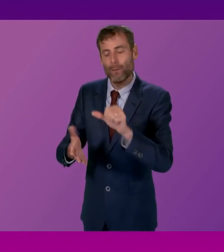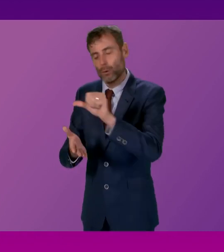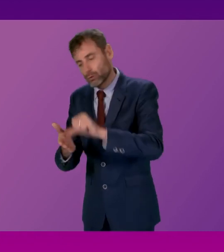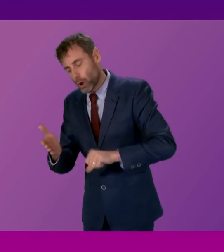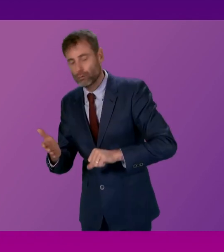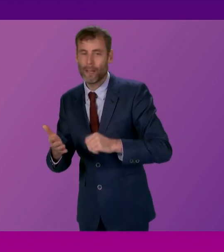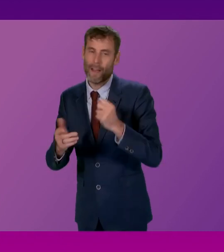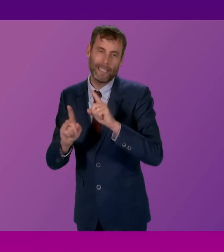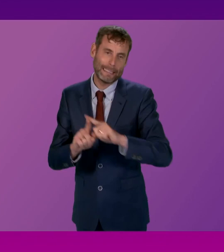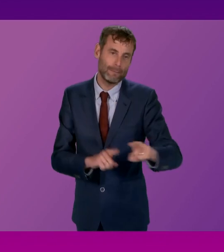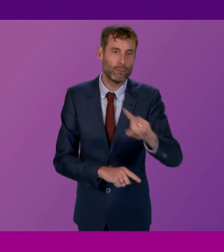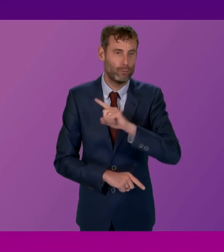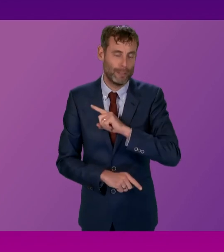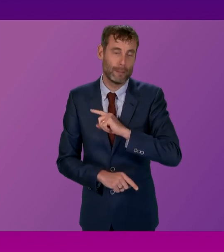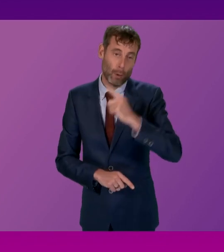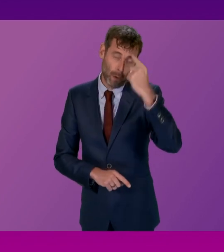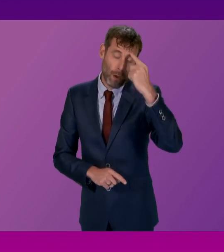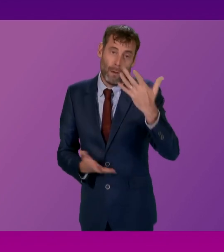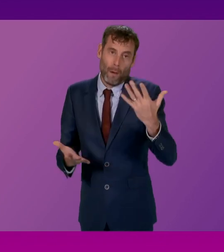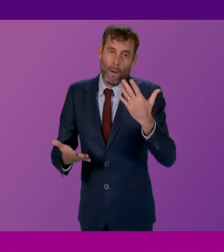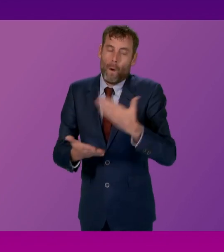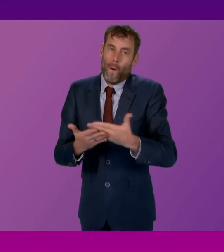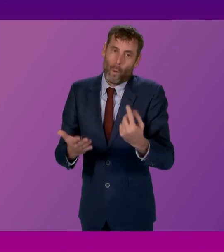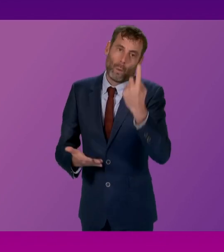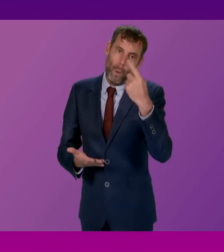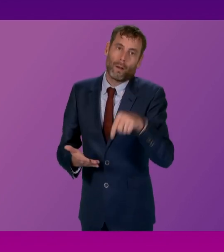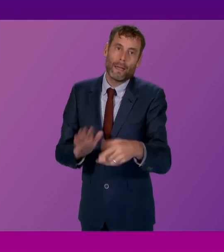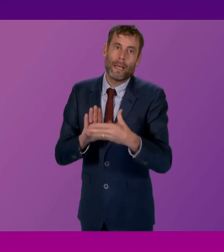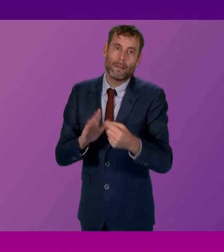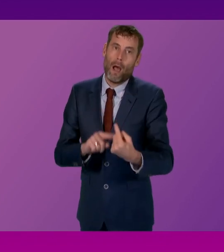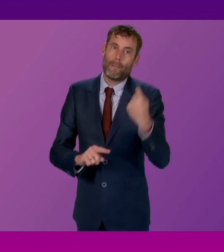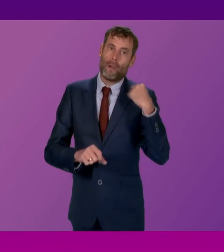We know, of course, the impact that the pandemic has had, but I assure Pam Gosal that we are